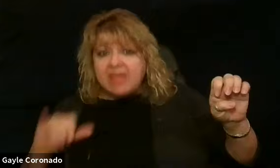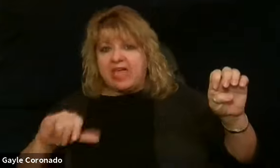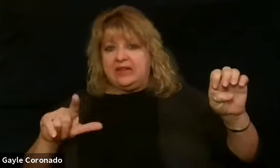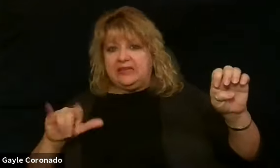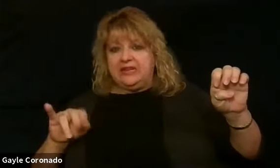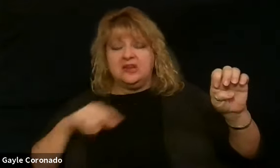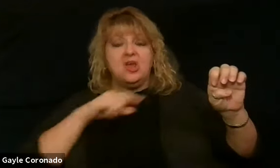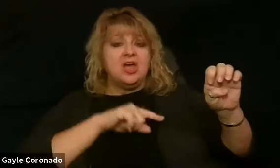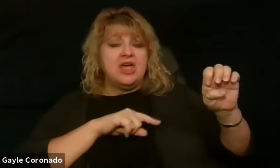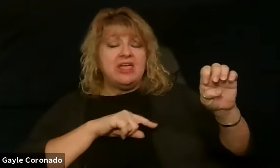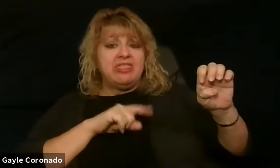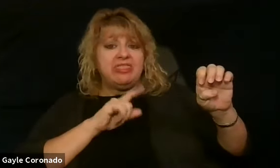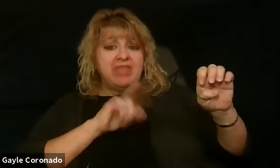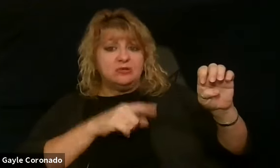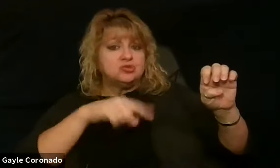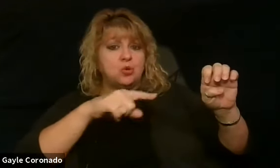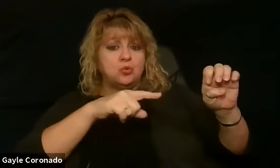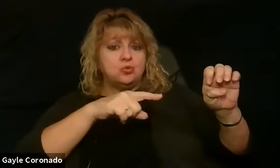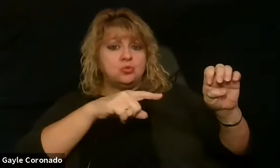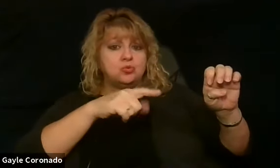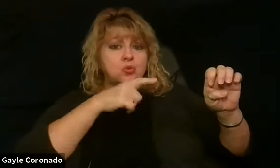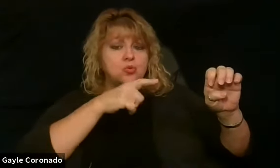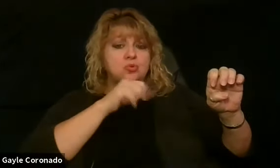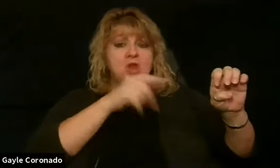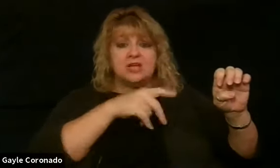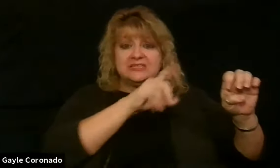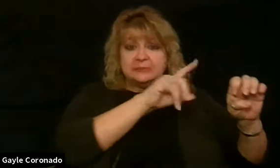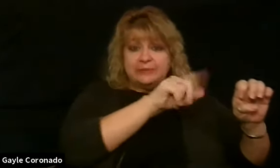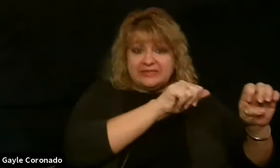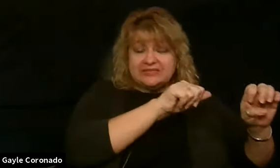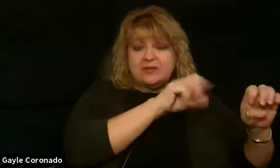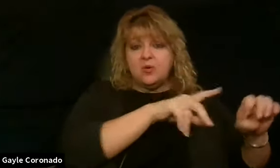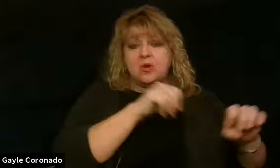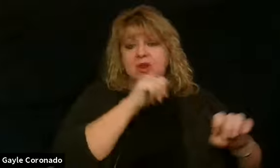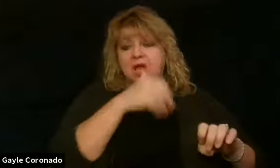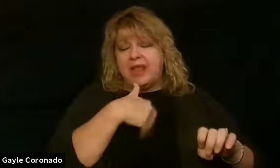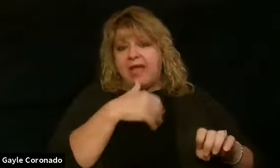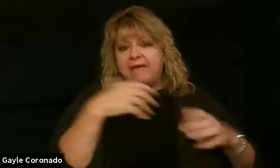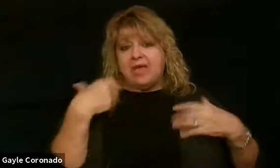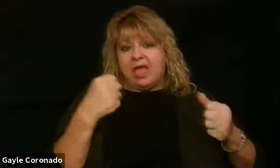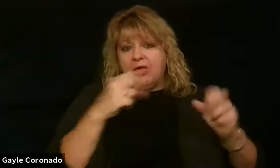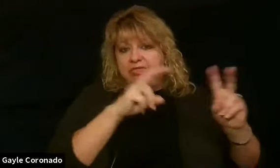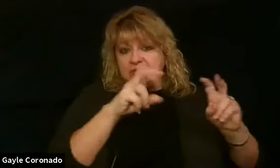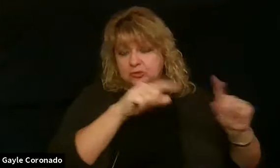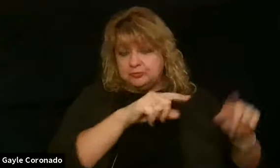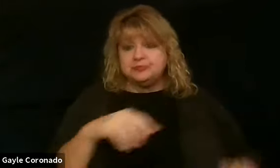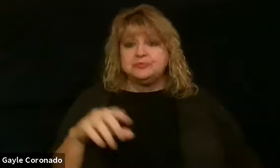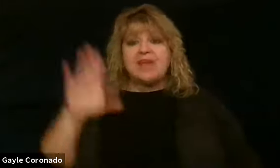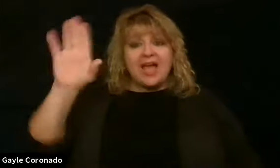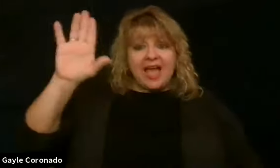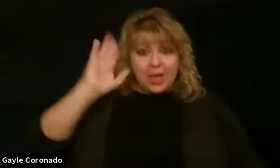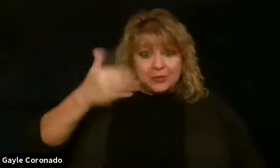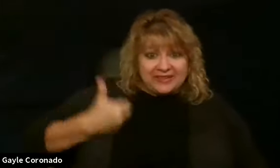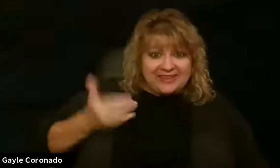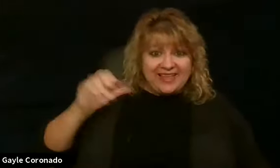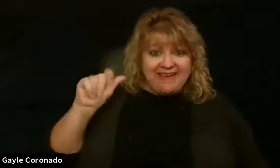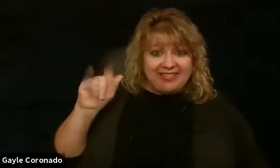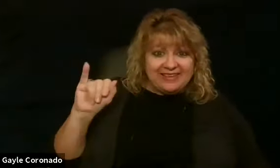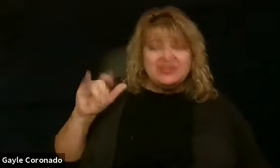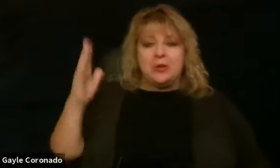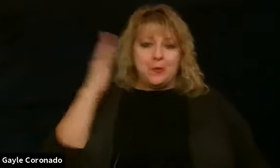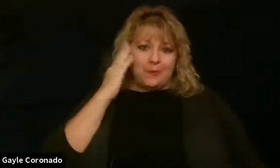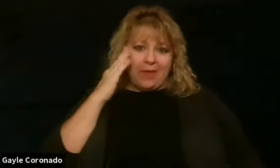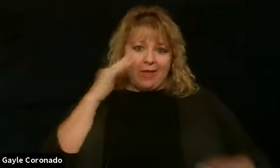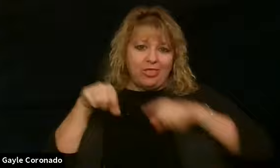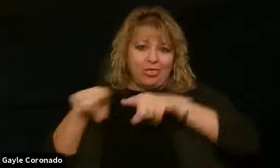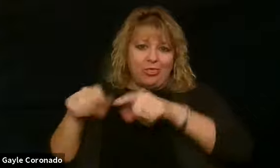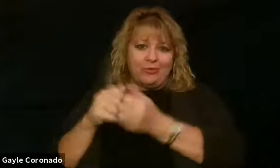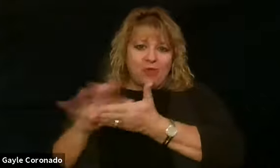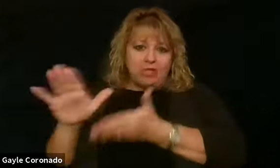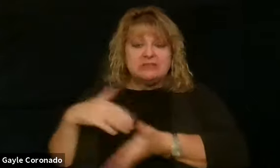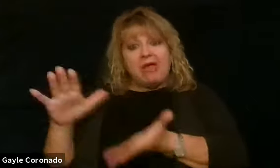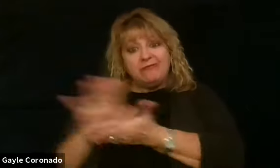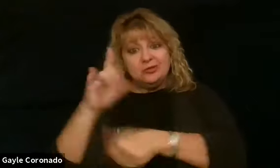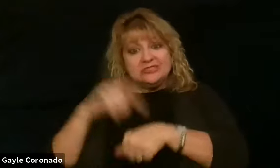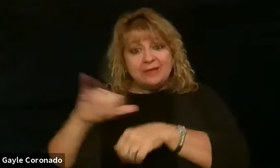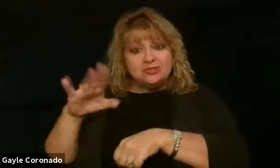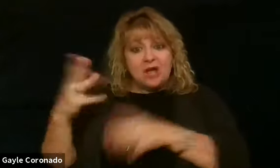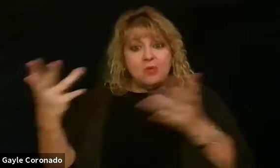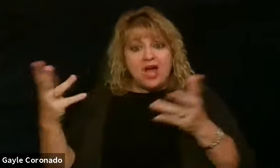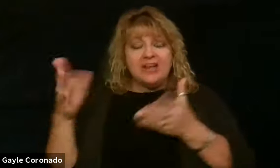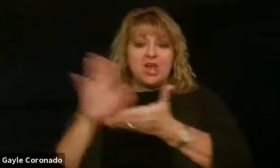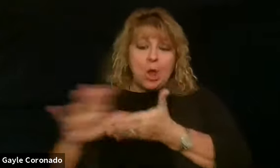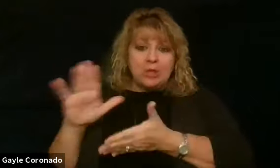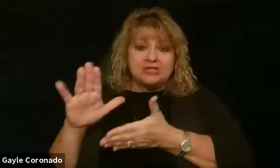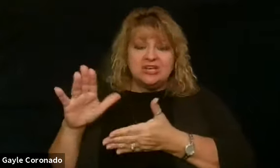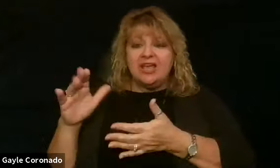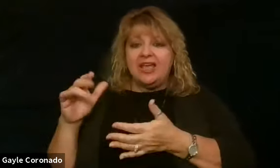I don't mind going again, if that's okay, because I can actually kind of relate more to this question. I know a lot of mine are based on college because that's basically my full time job as a college student special as a wall major it can definitely be